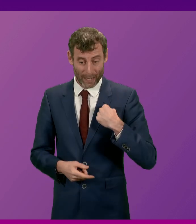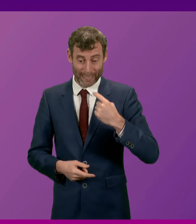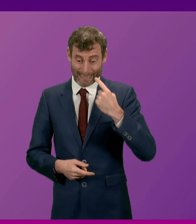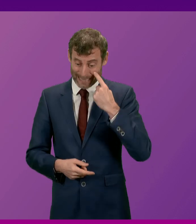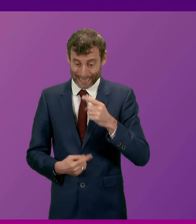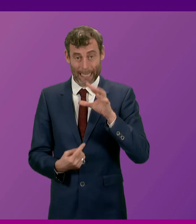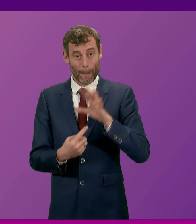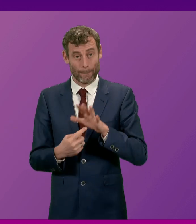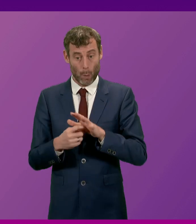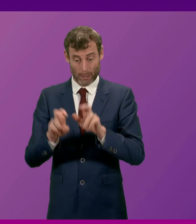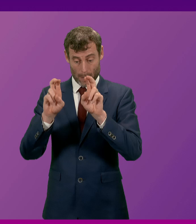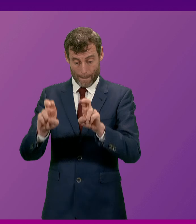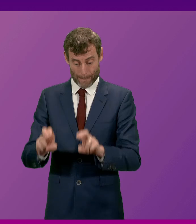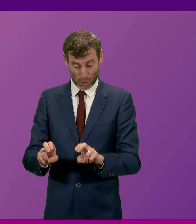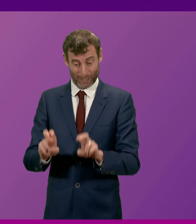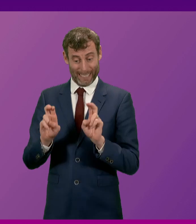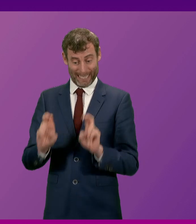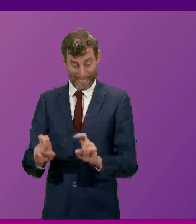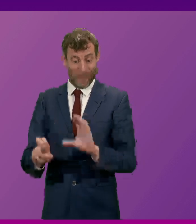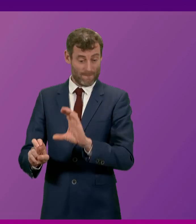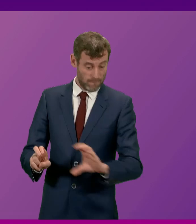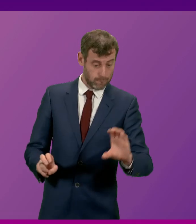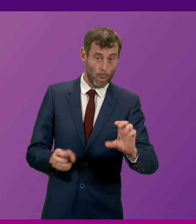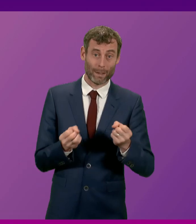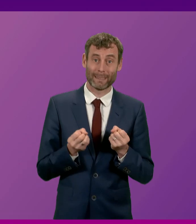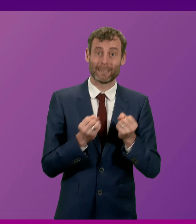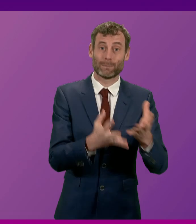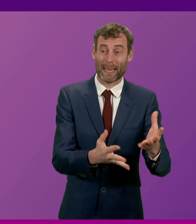this crowd are prepared to vote for the Government's budget. If they are not,